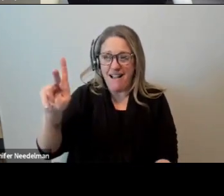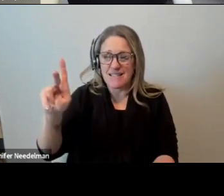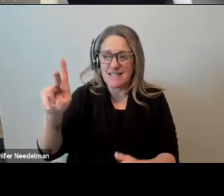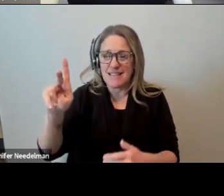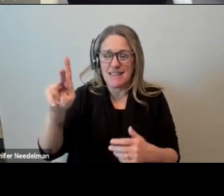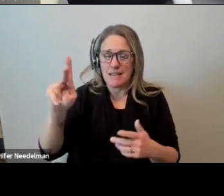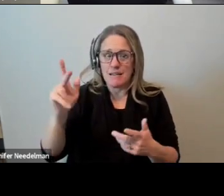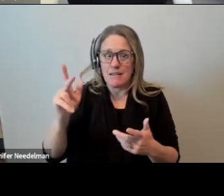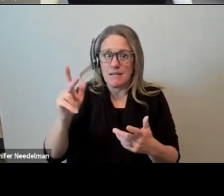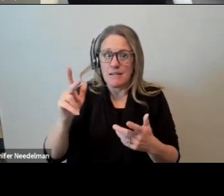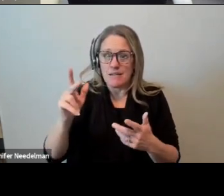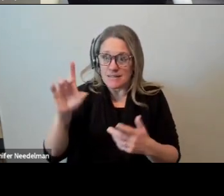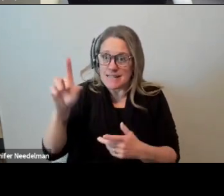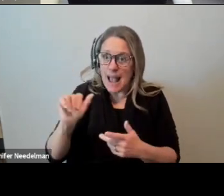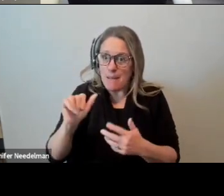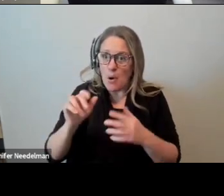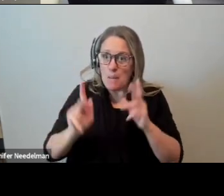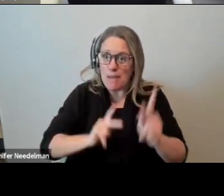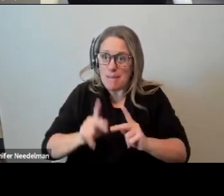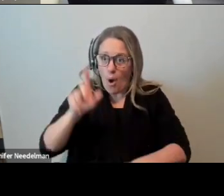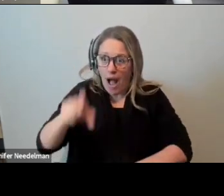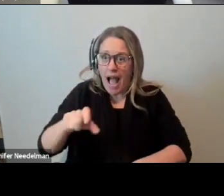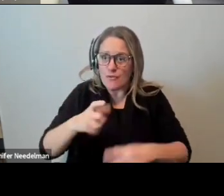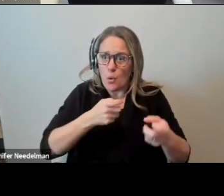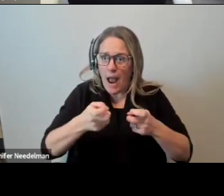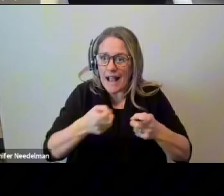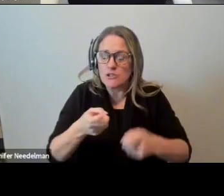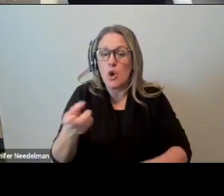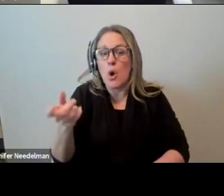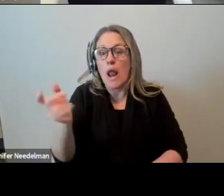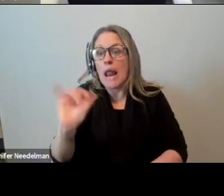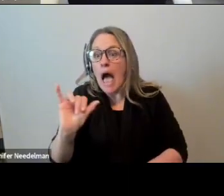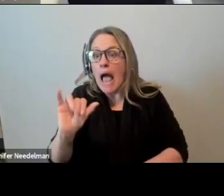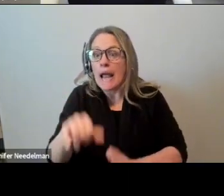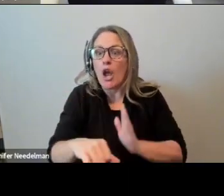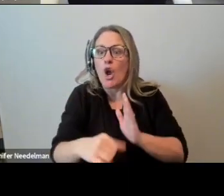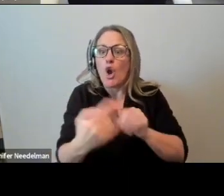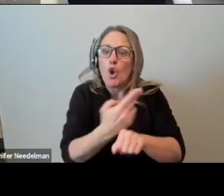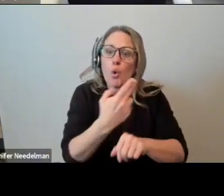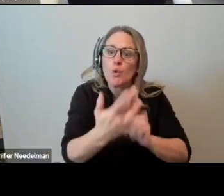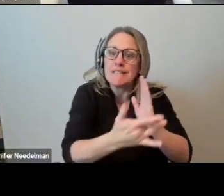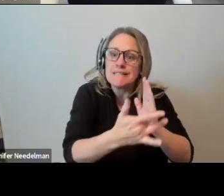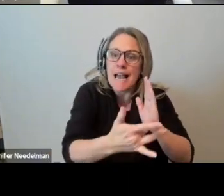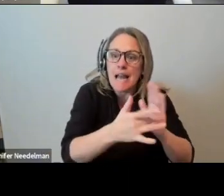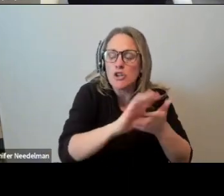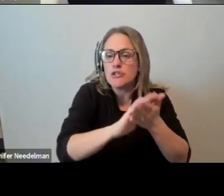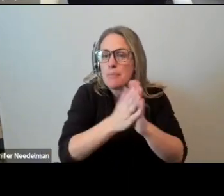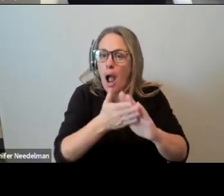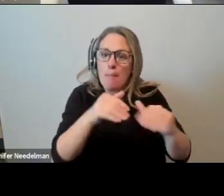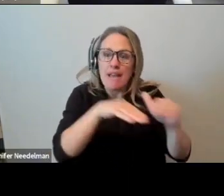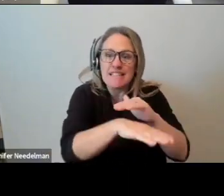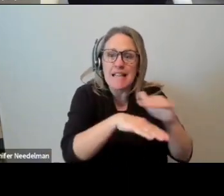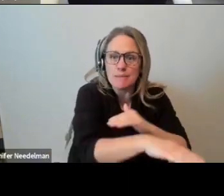but are today, like having to use technology to render things accessible when they're given to them not.